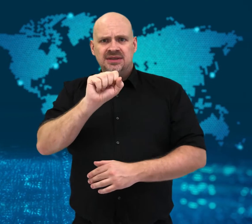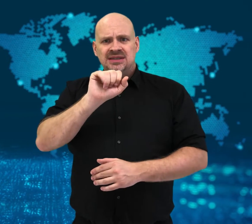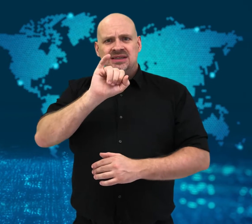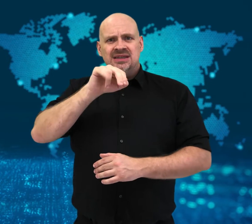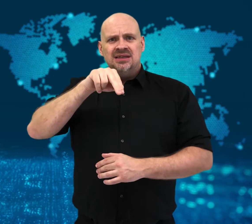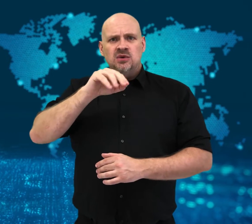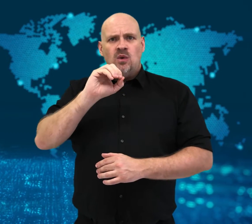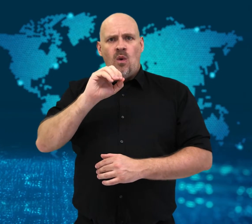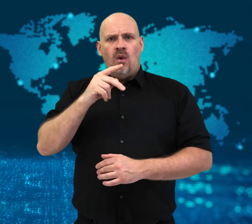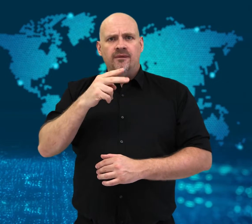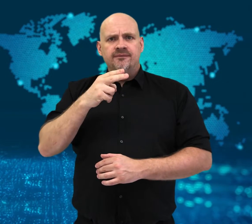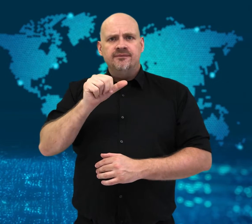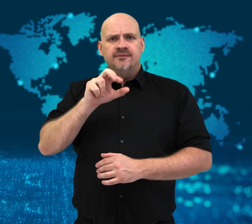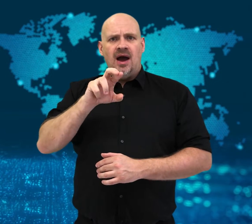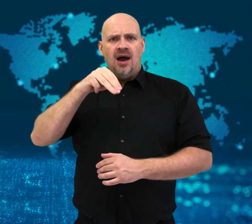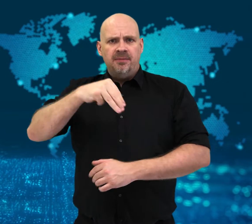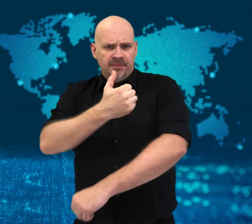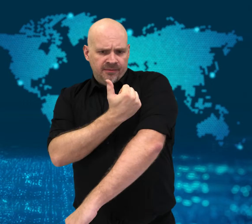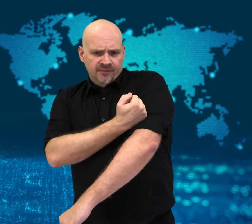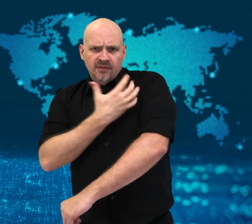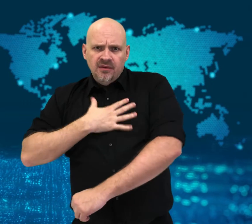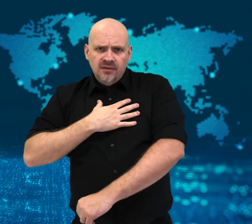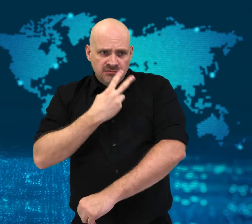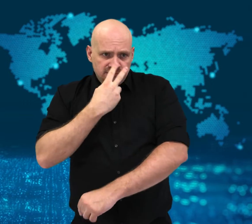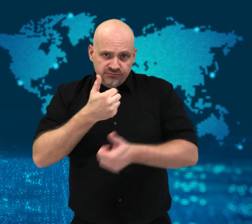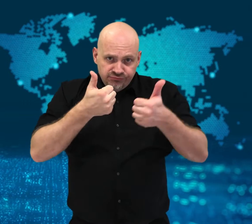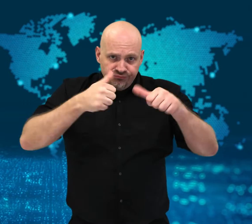Sinopharm vaccine trials.